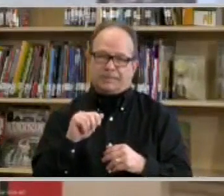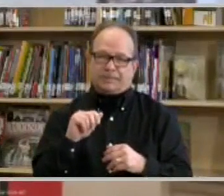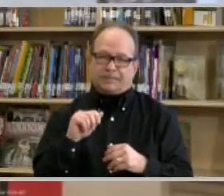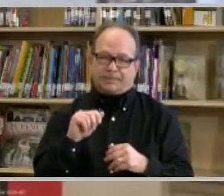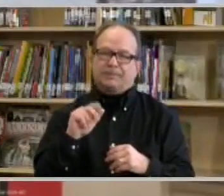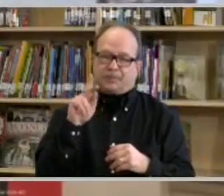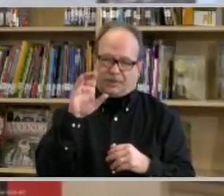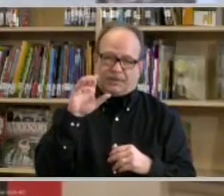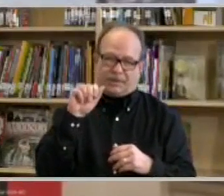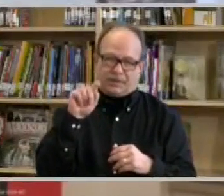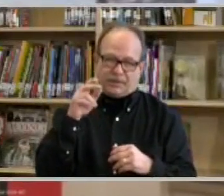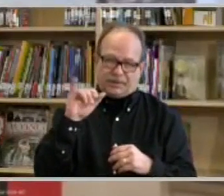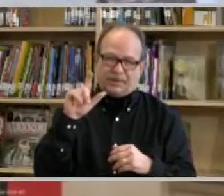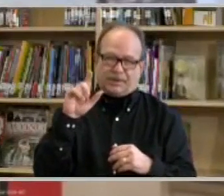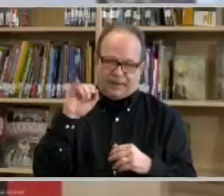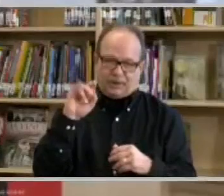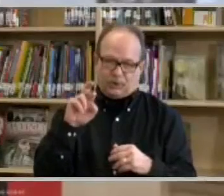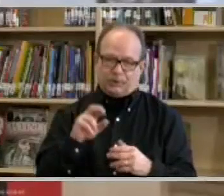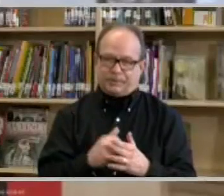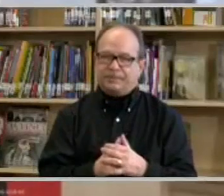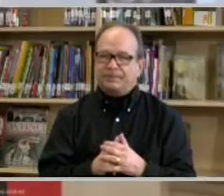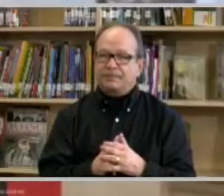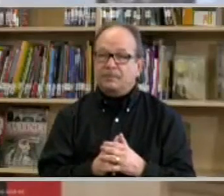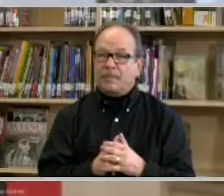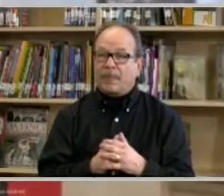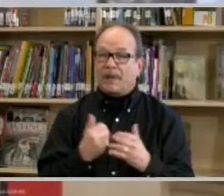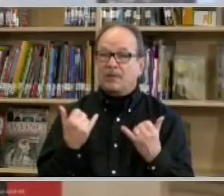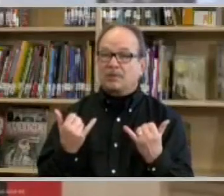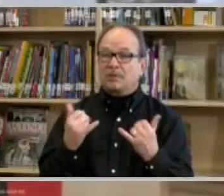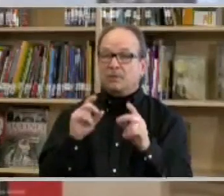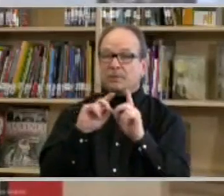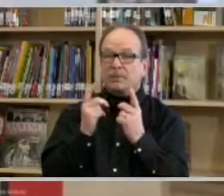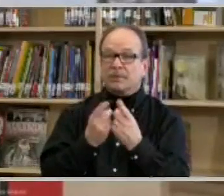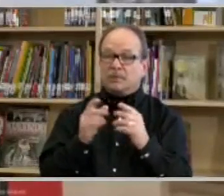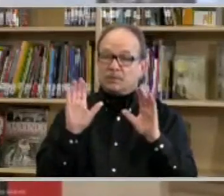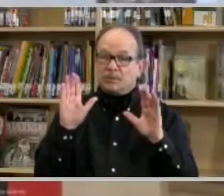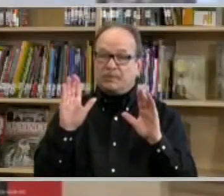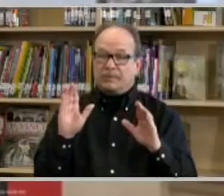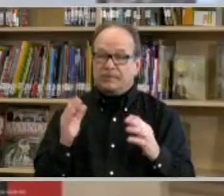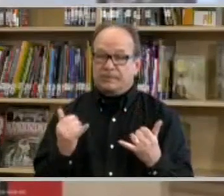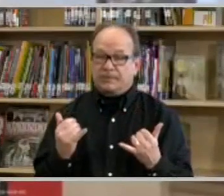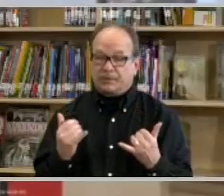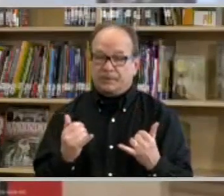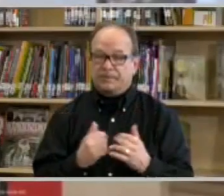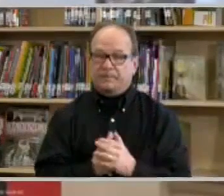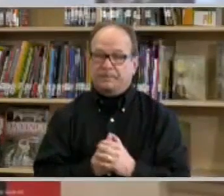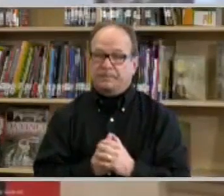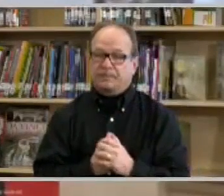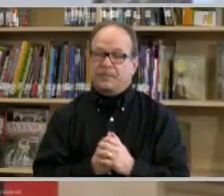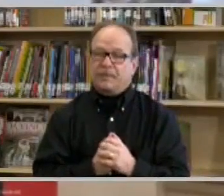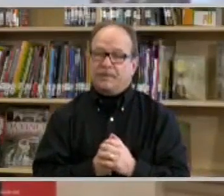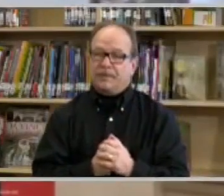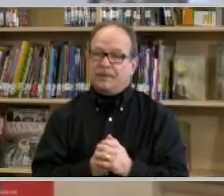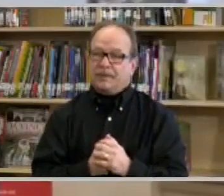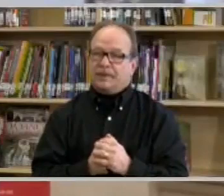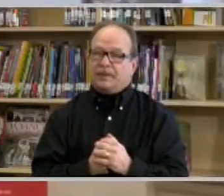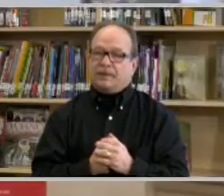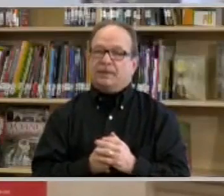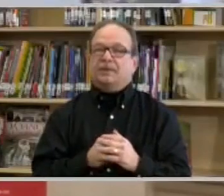POLICE CHIEF CATHY LANIER BUT IT IS A TRIBUTE THAT THE DEPARTMENT